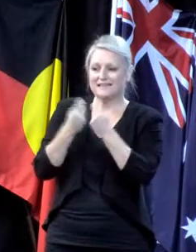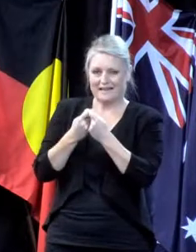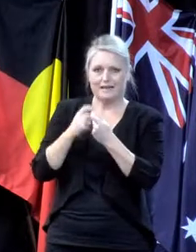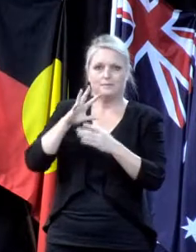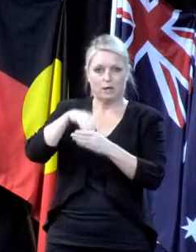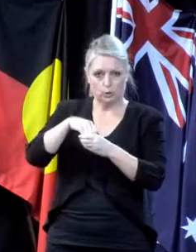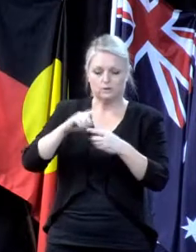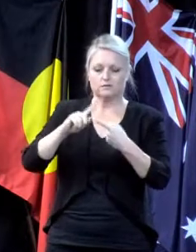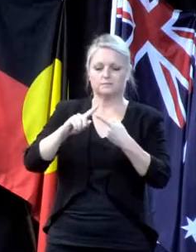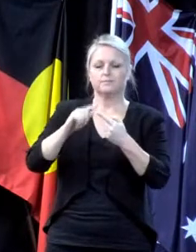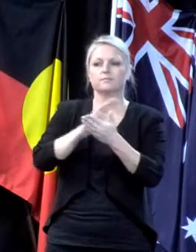who is a head of department.